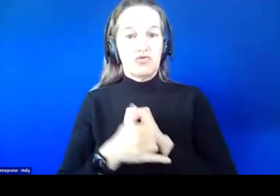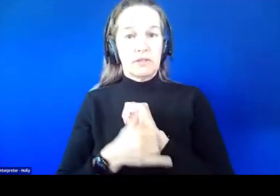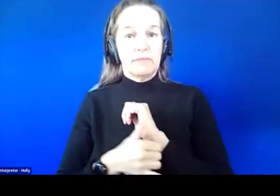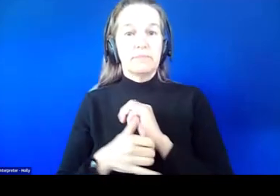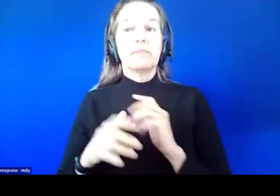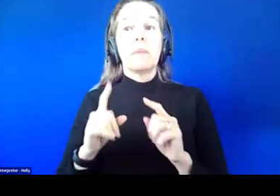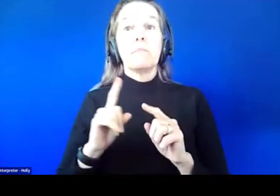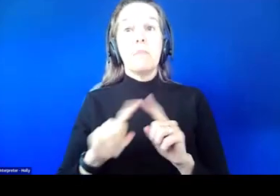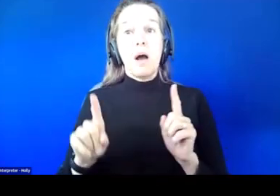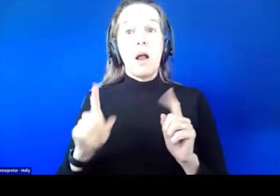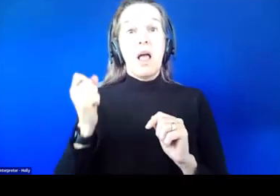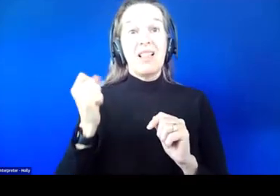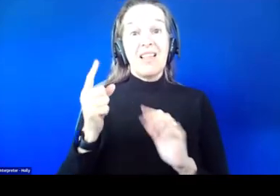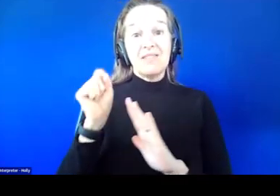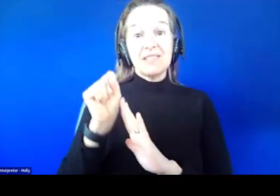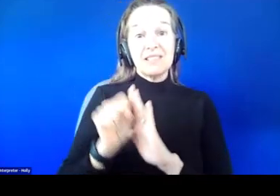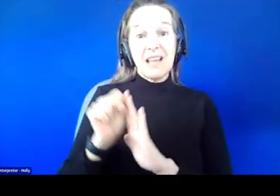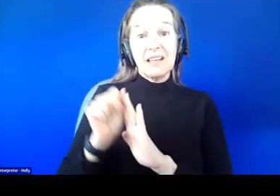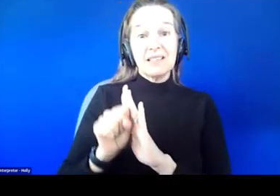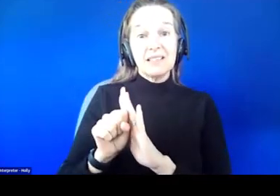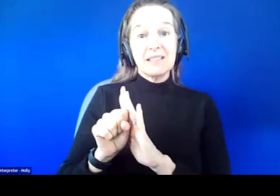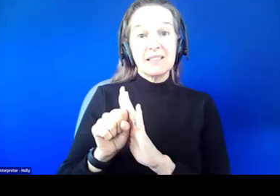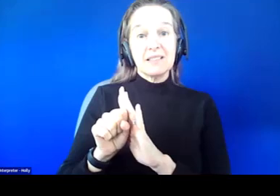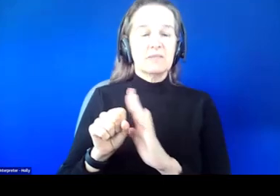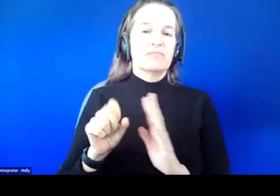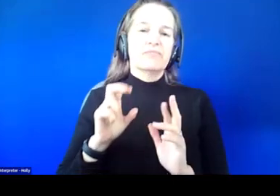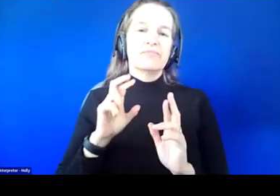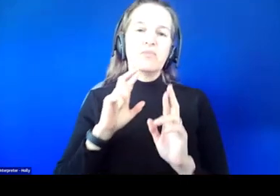states reported less than 50 transitions.